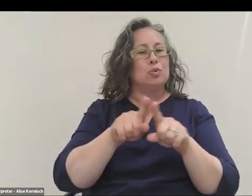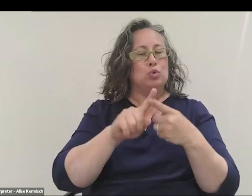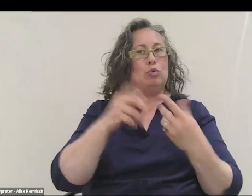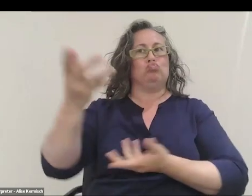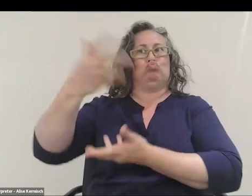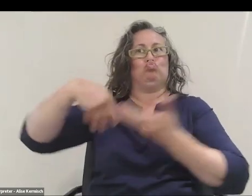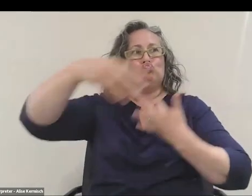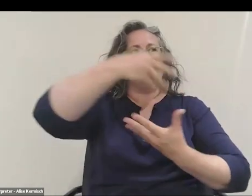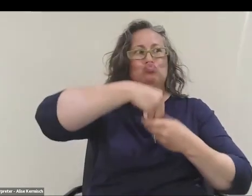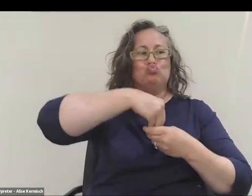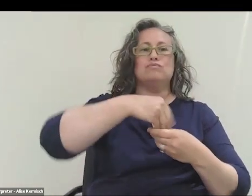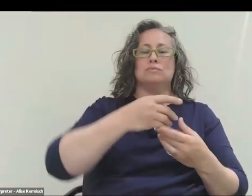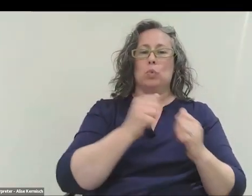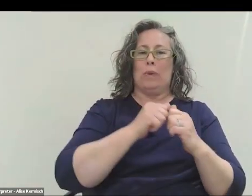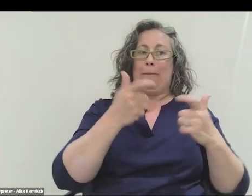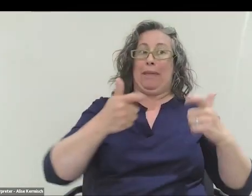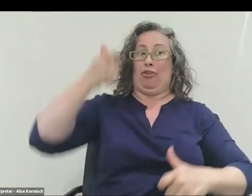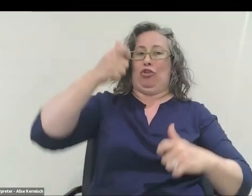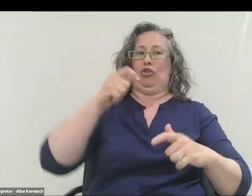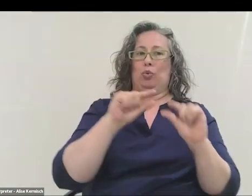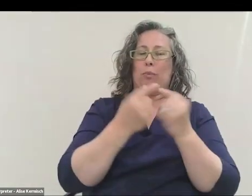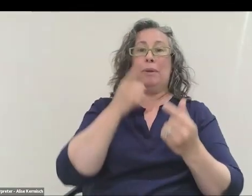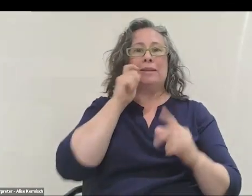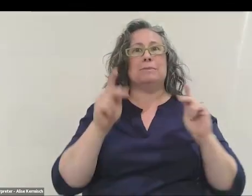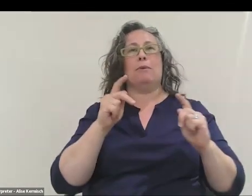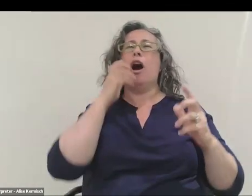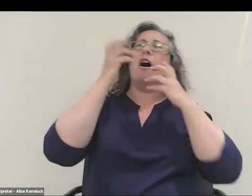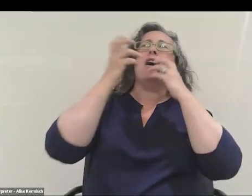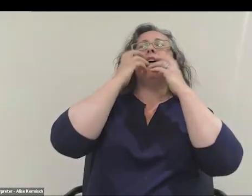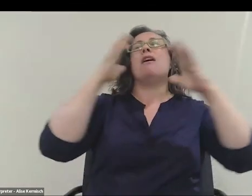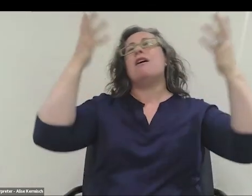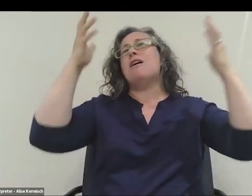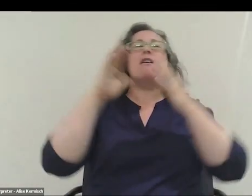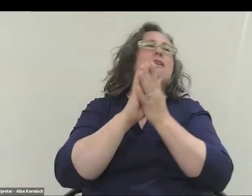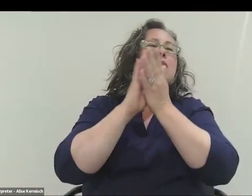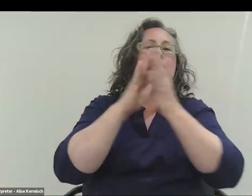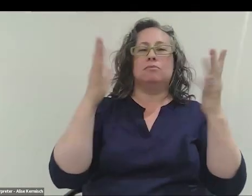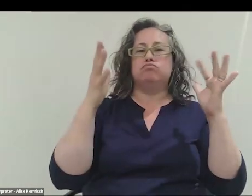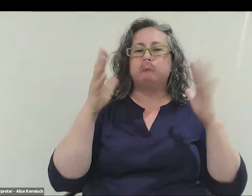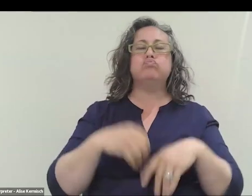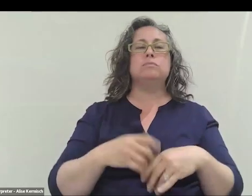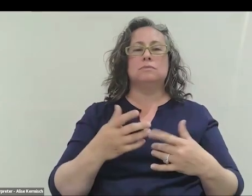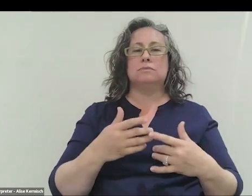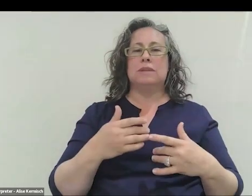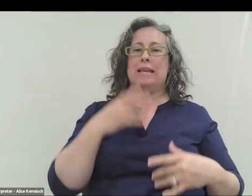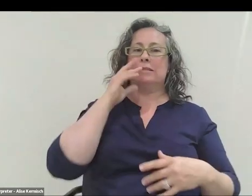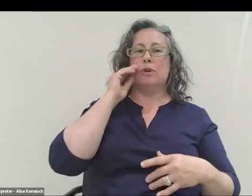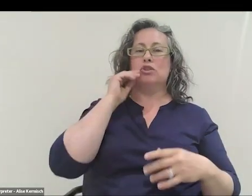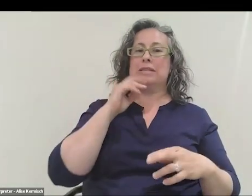because people react, people are cheering, people are having emotional reactions to the Eclipse.